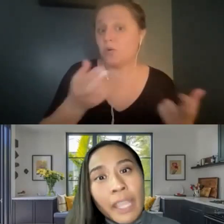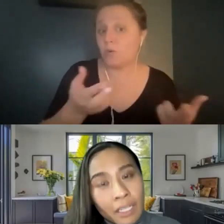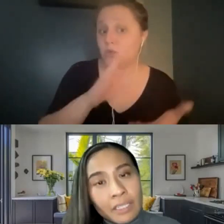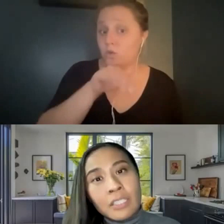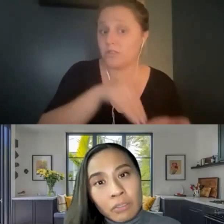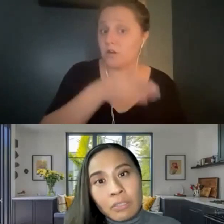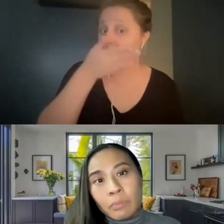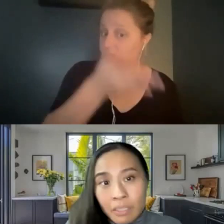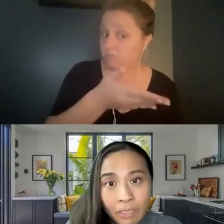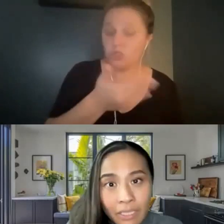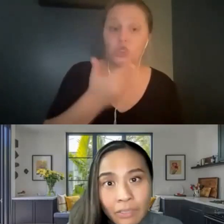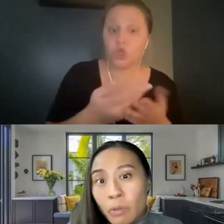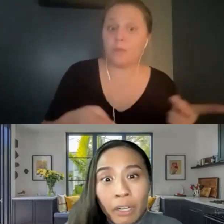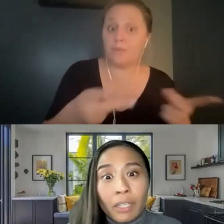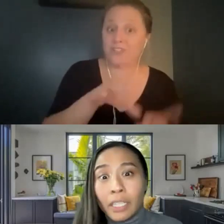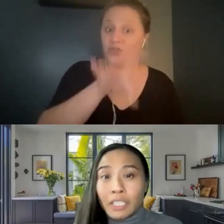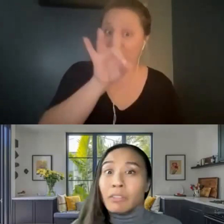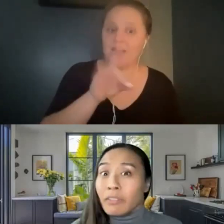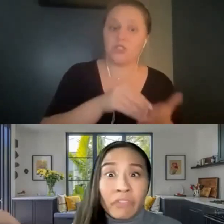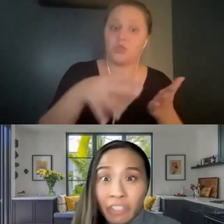candidates and students with disabilities, who are, you know, very